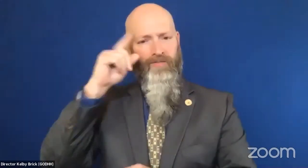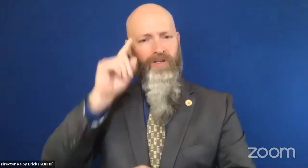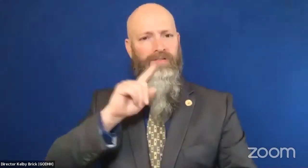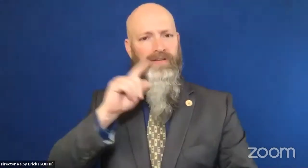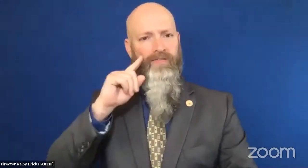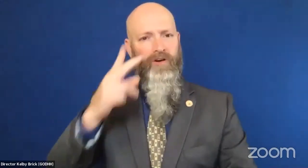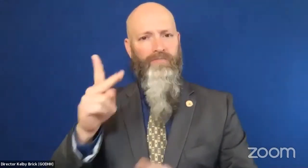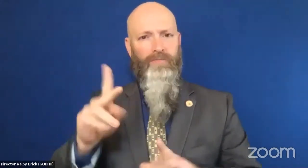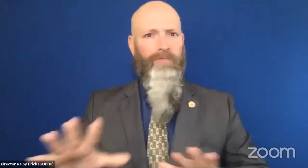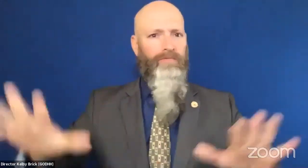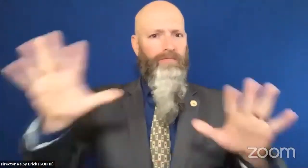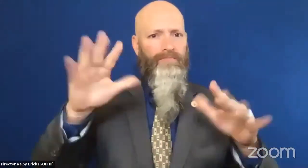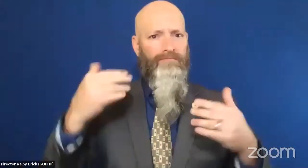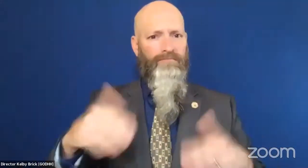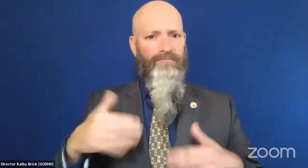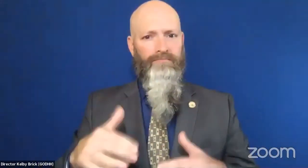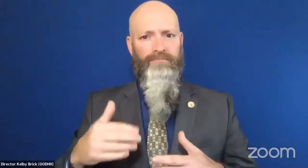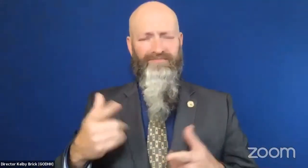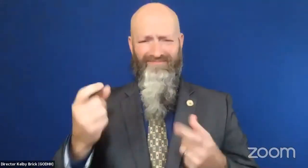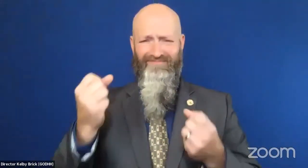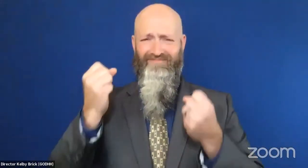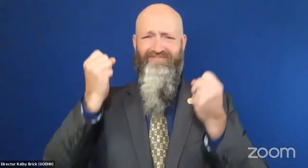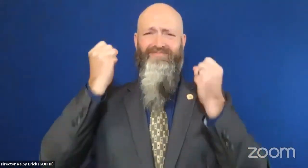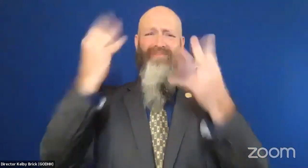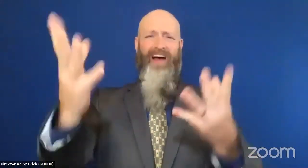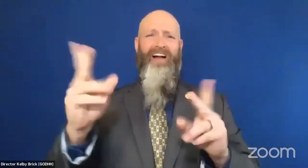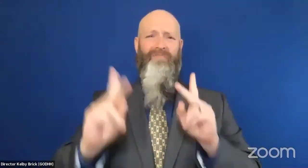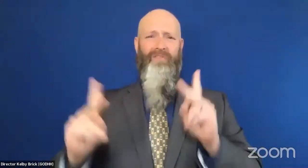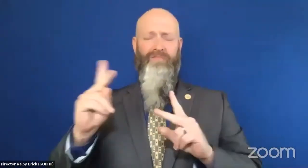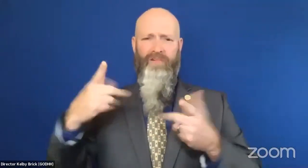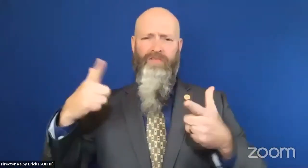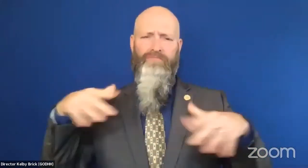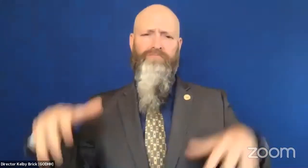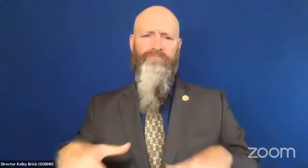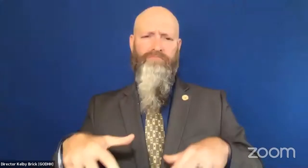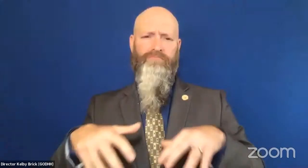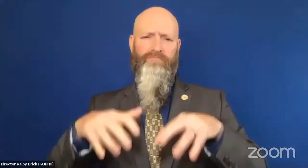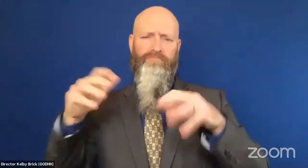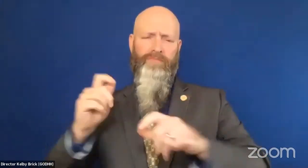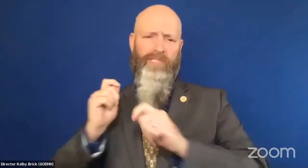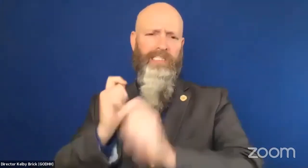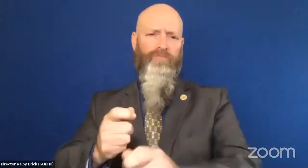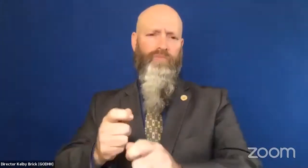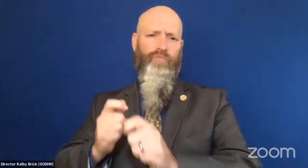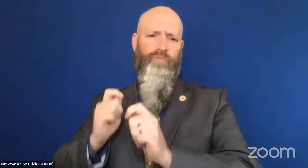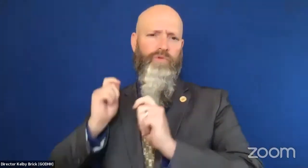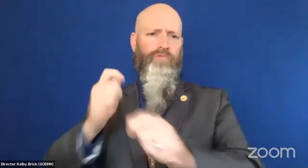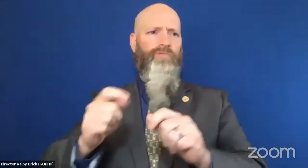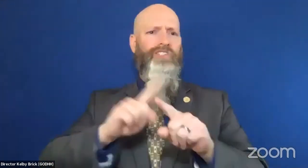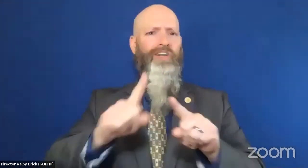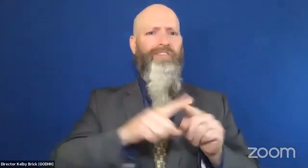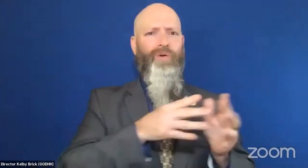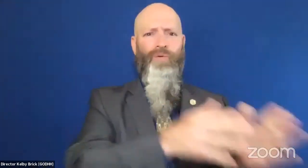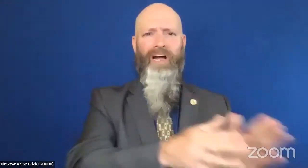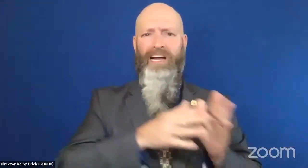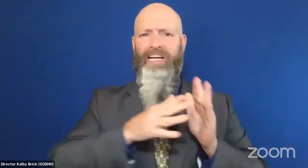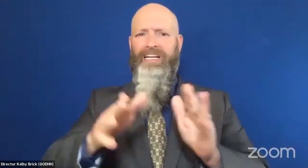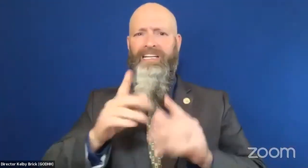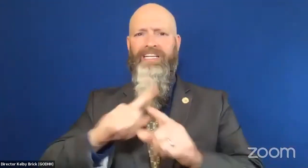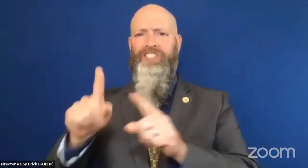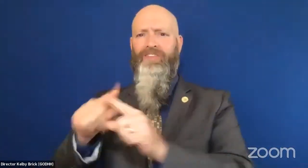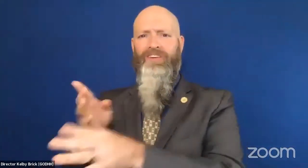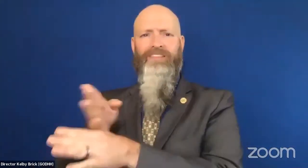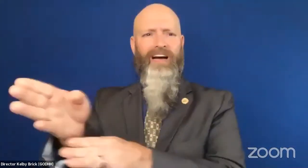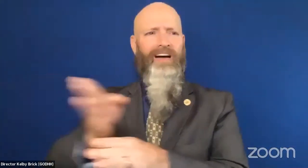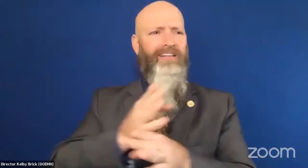throughout the community in Maryland who have contributed so much. These individuals have